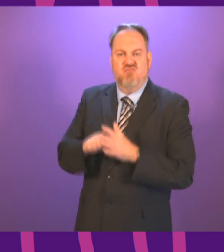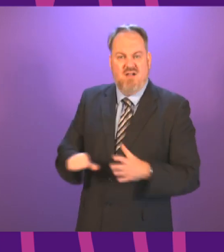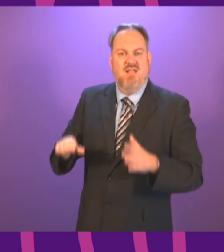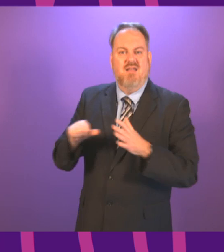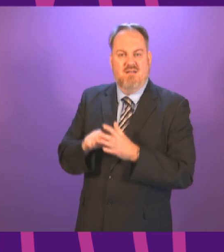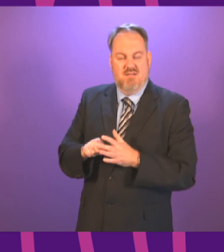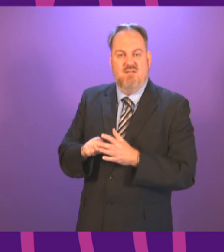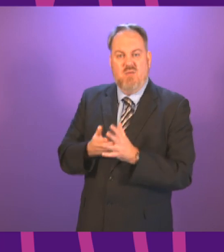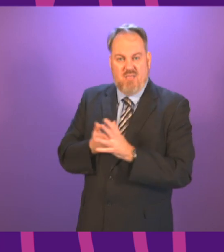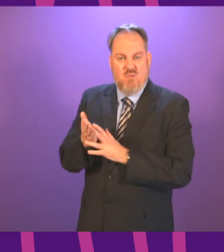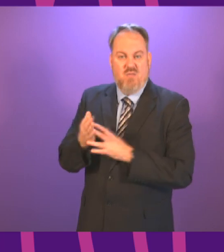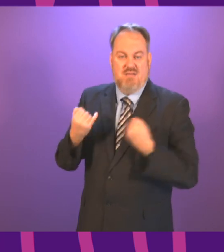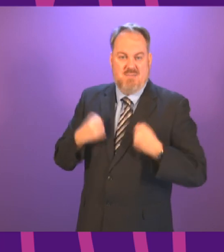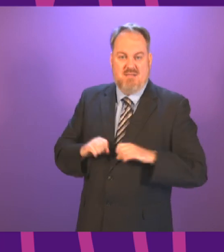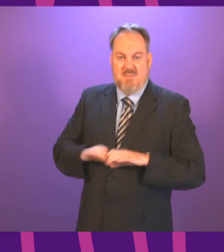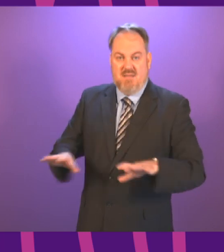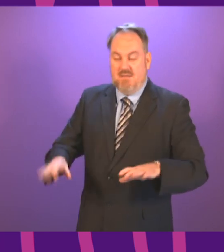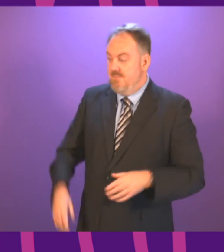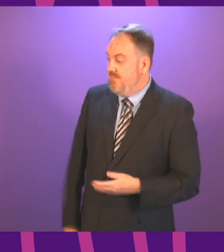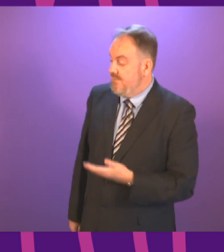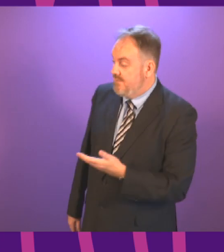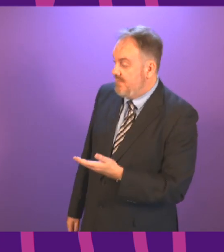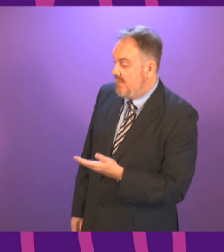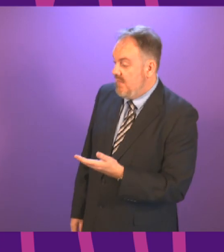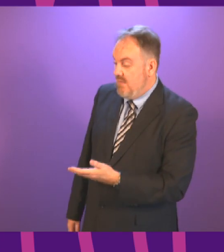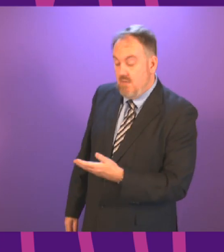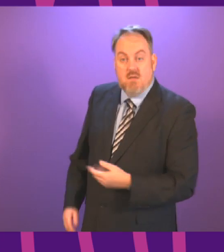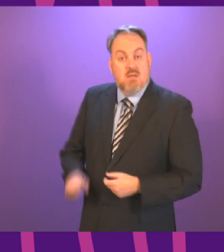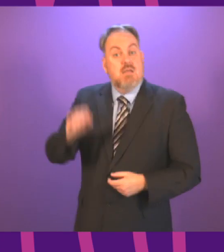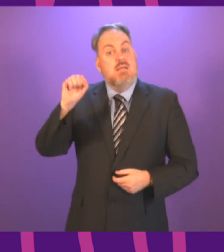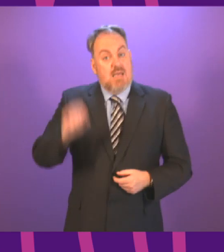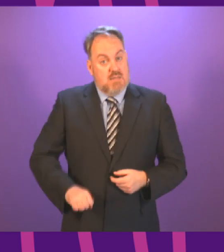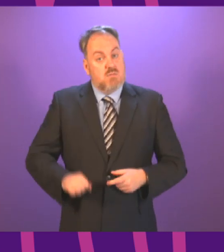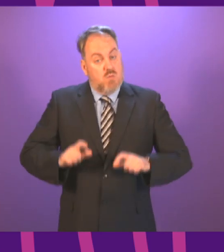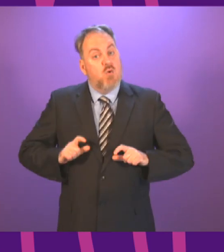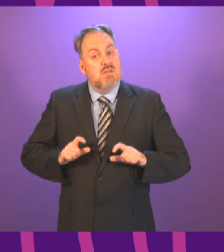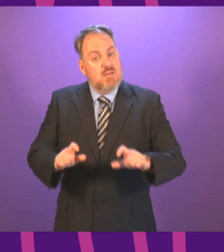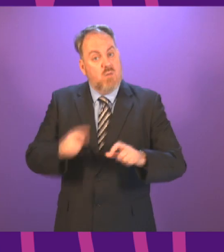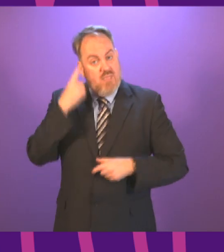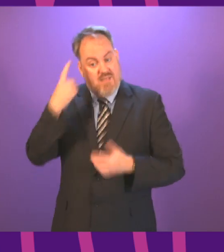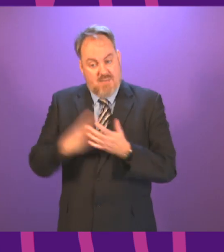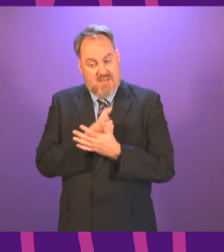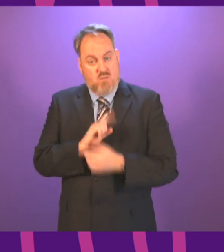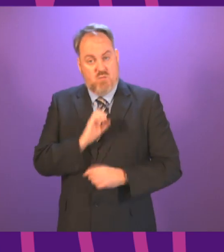have struggled to survive during the pandemic. The First Minister: Yes, we will continue to consider all those